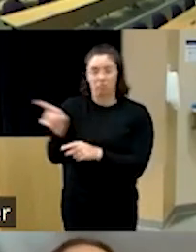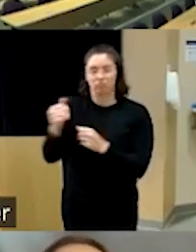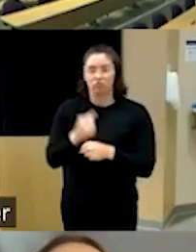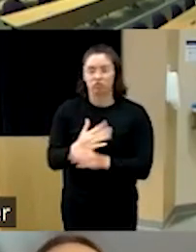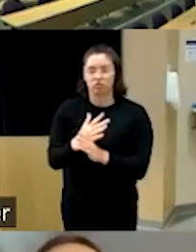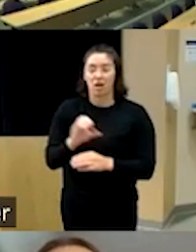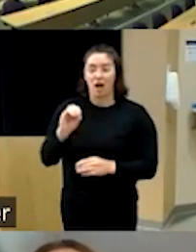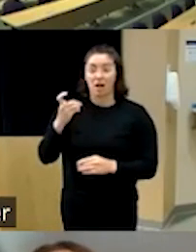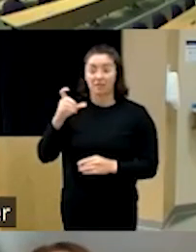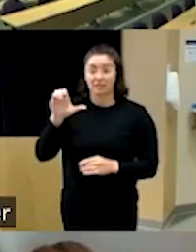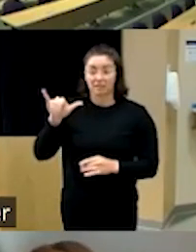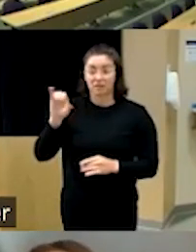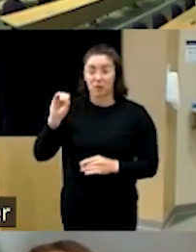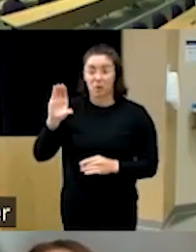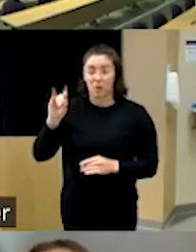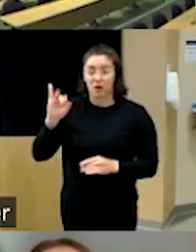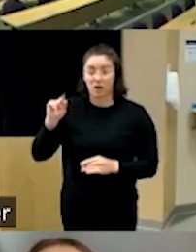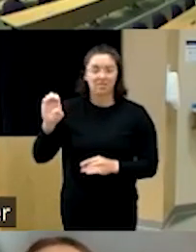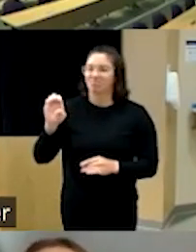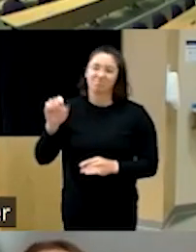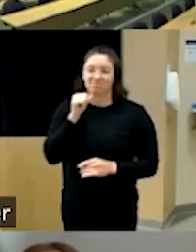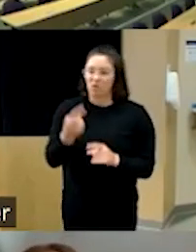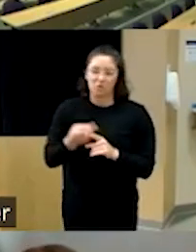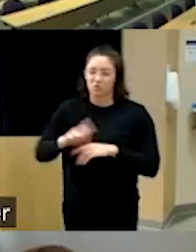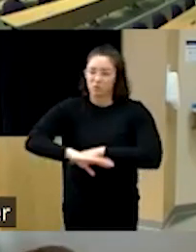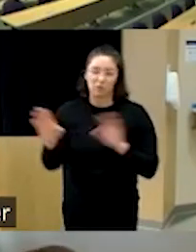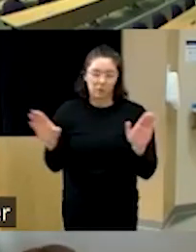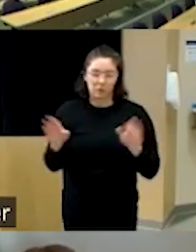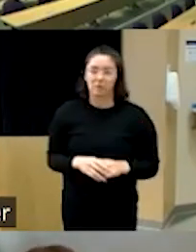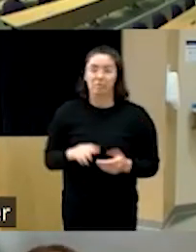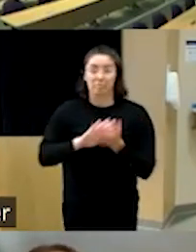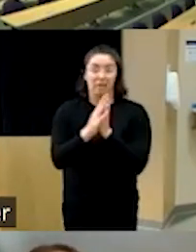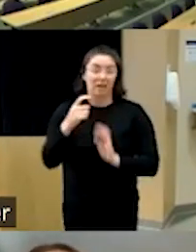um is not very old we try not to use it because the addiction The Addictive potential